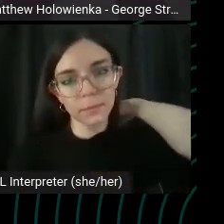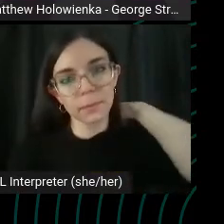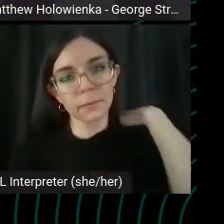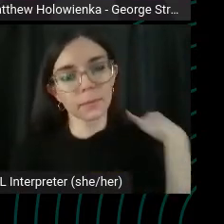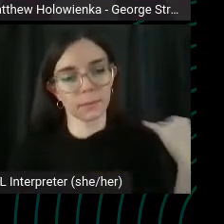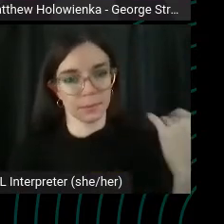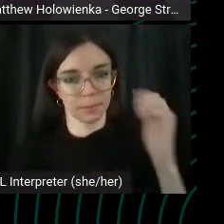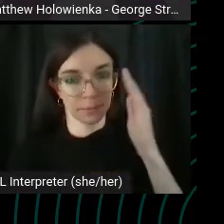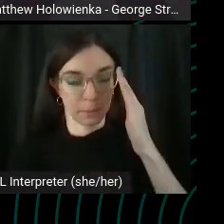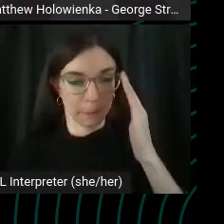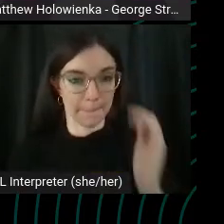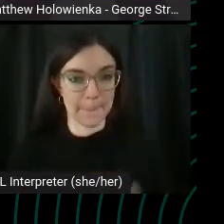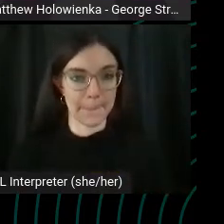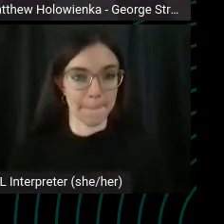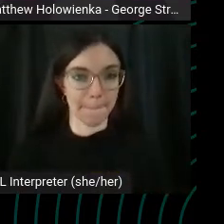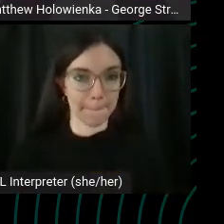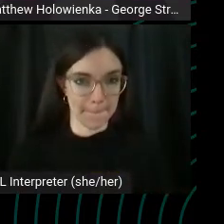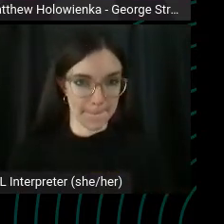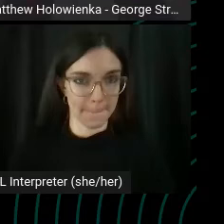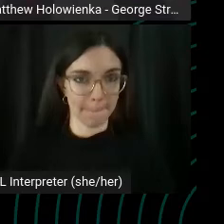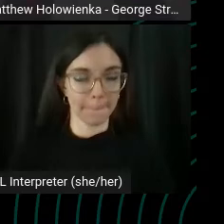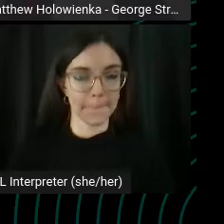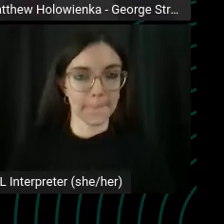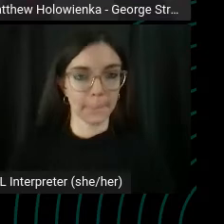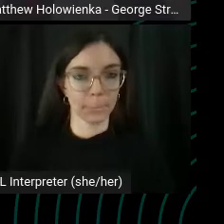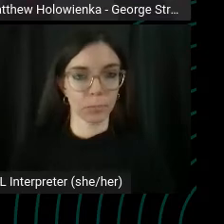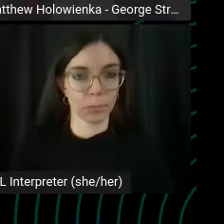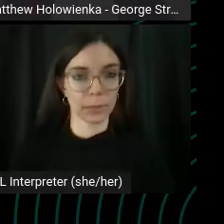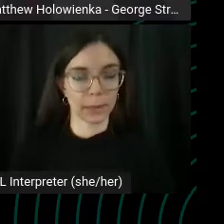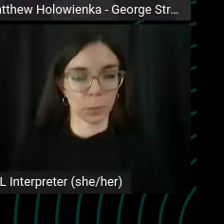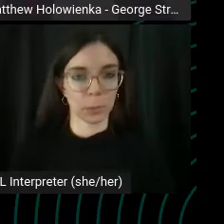with the George Street Playhouse. It is theatre, but we filmed it.